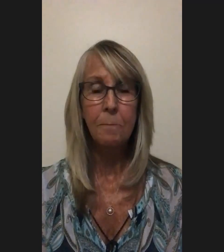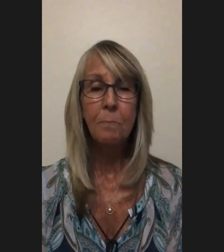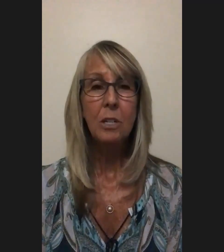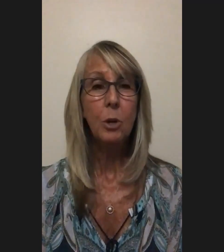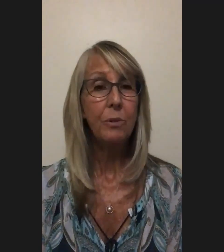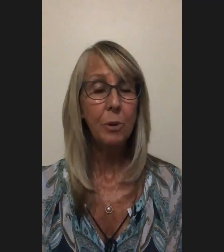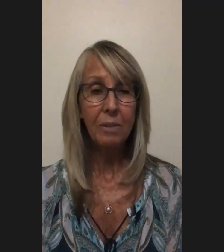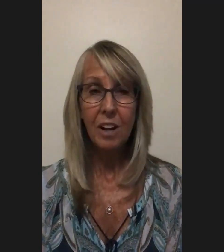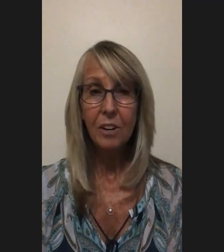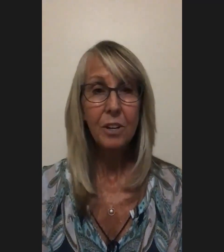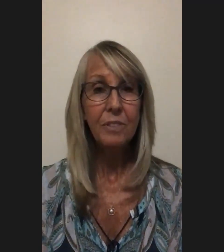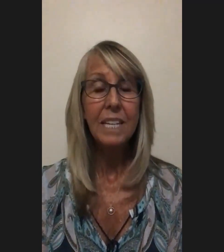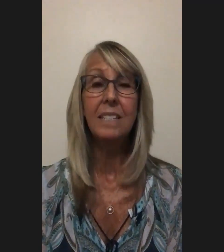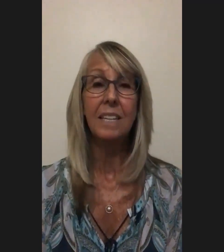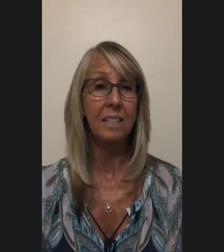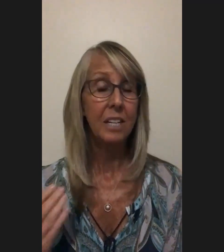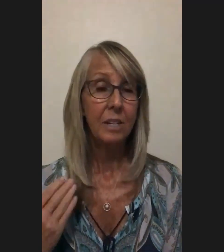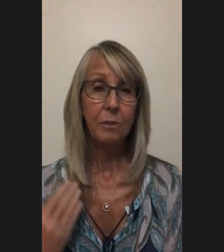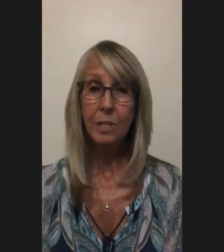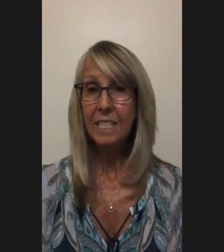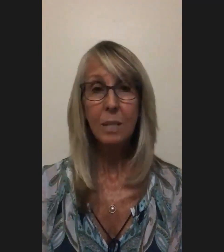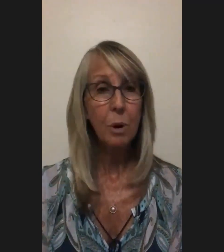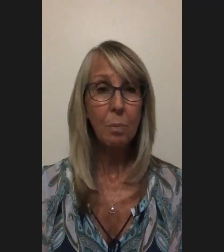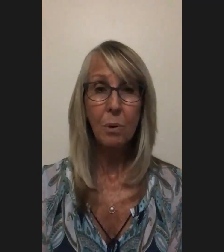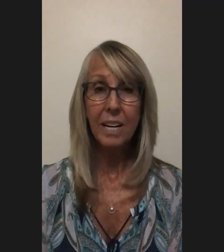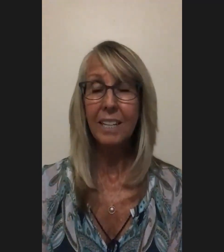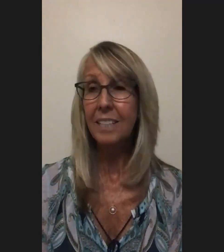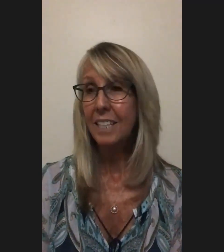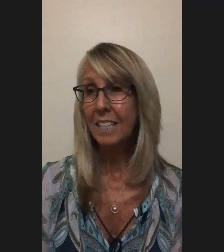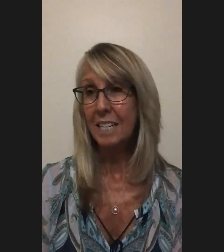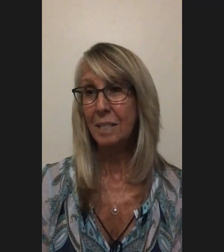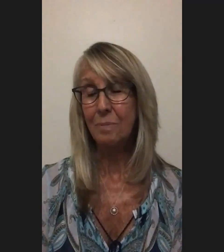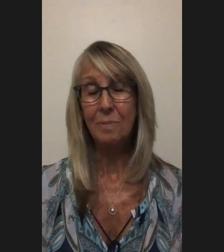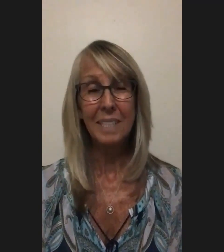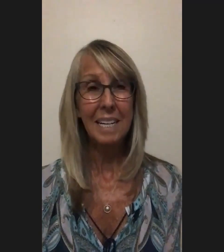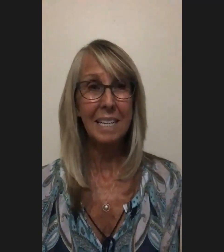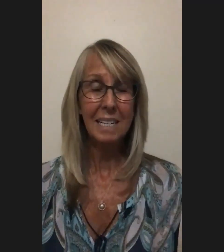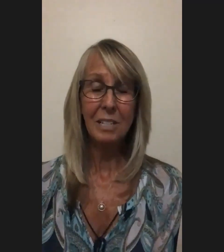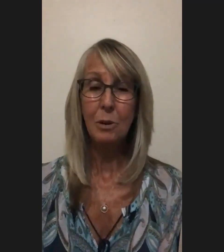So, if you have not heard of these than first thing tomorrow morning